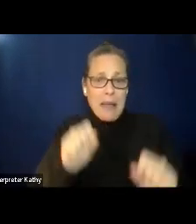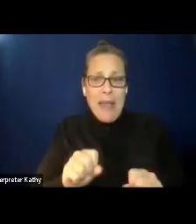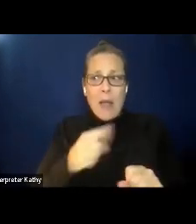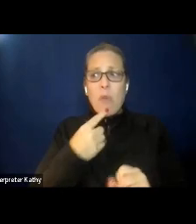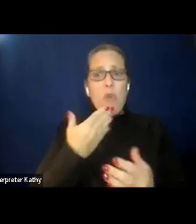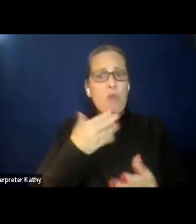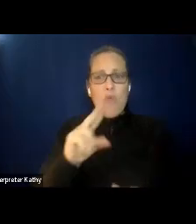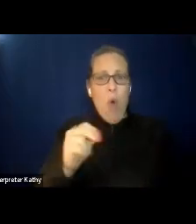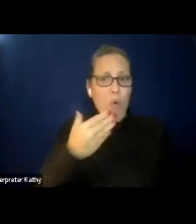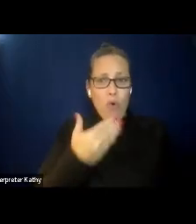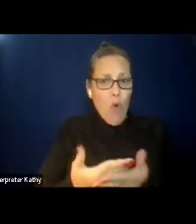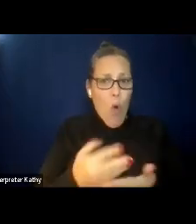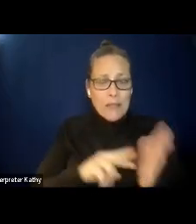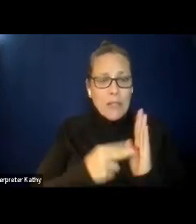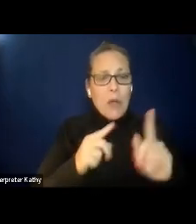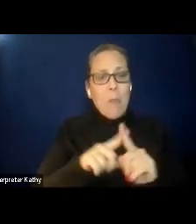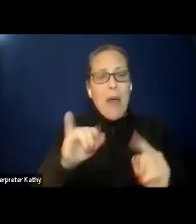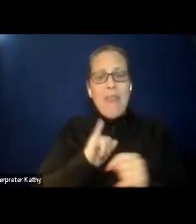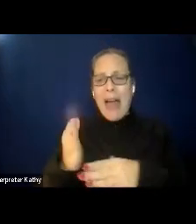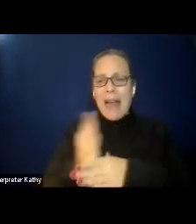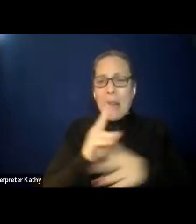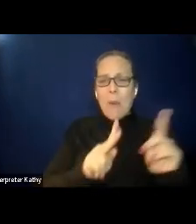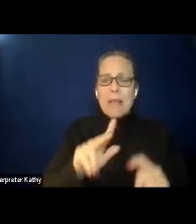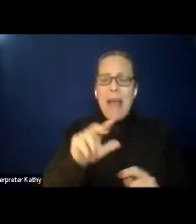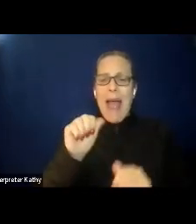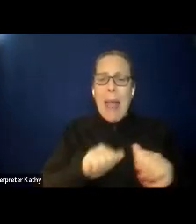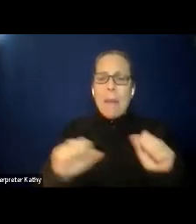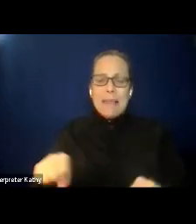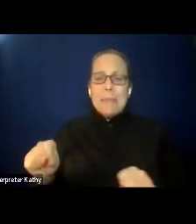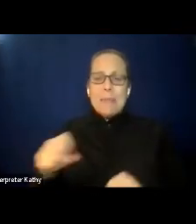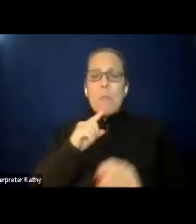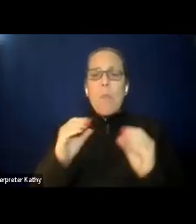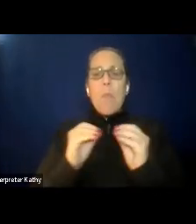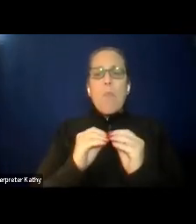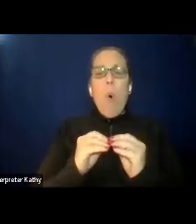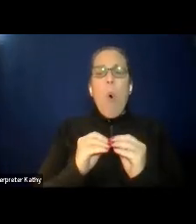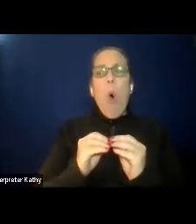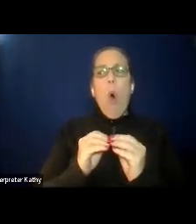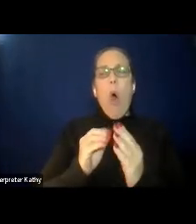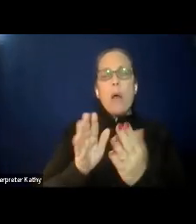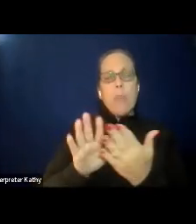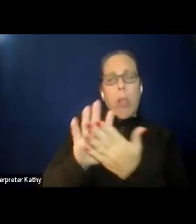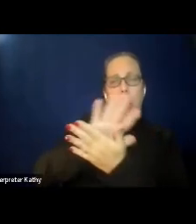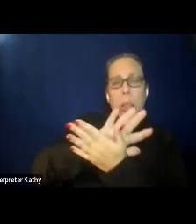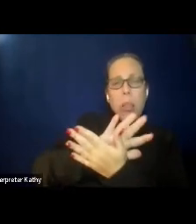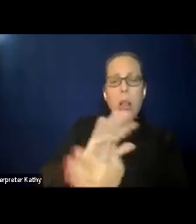discriminate people with disabilities and they can certainly do so with ill